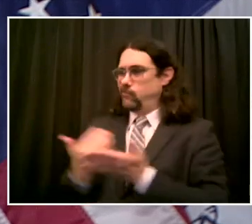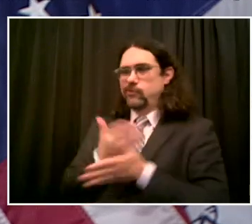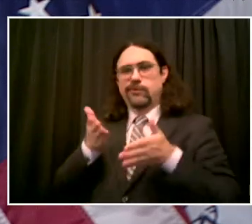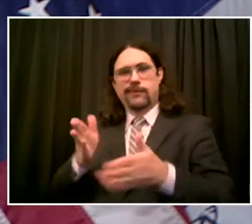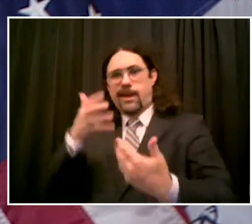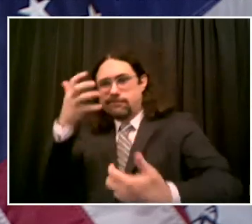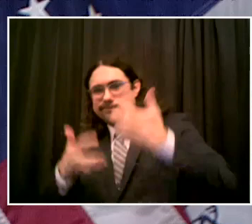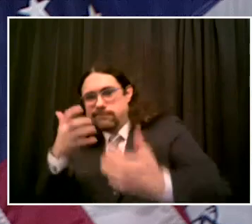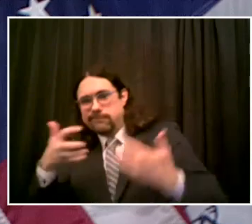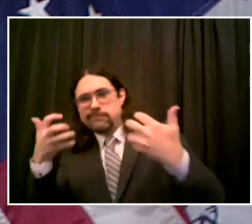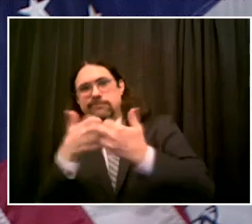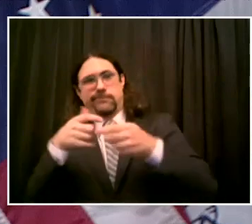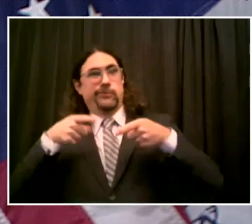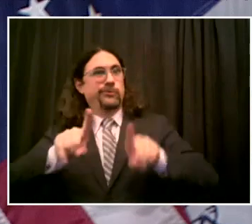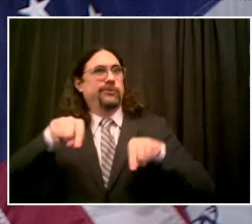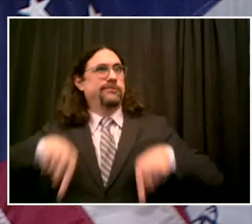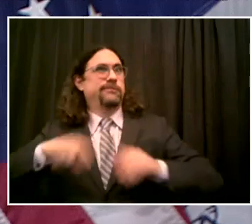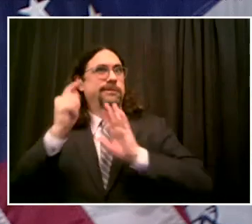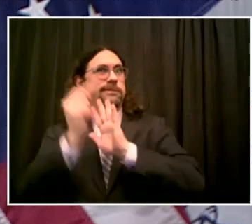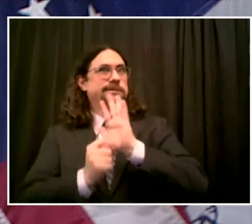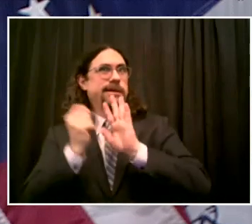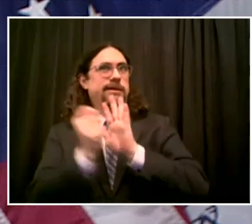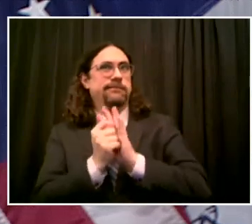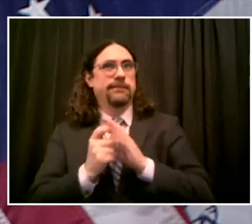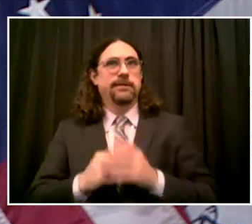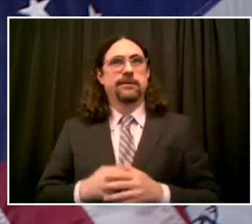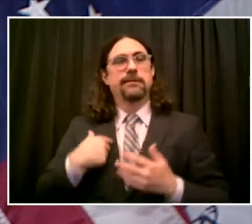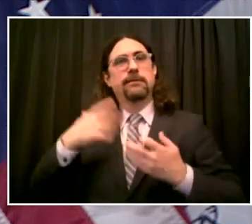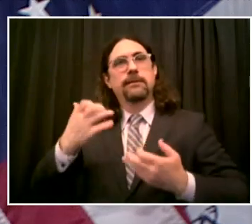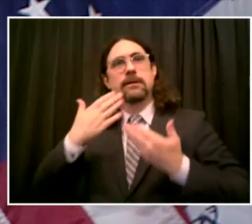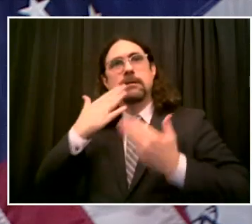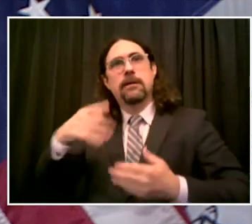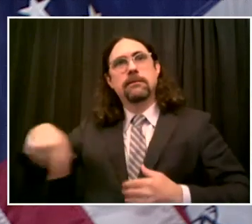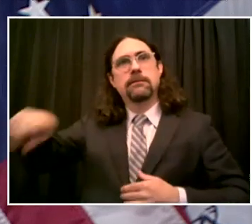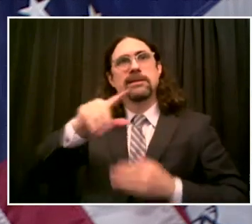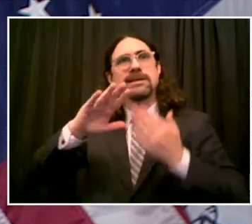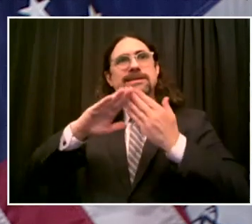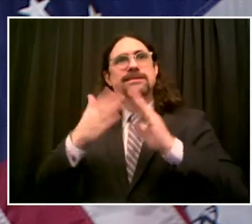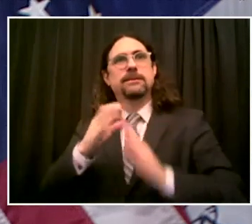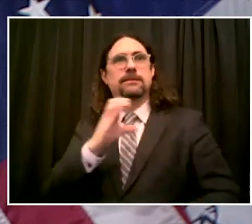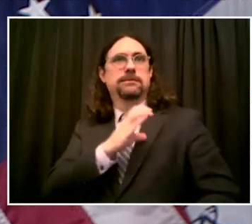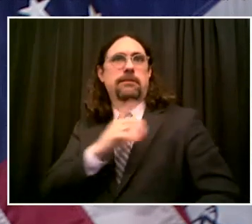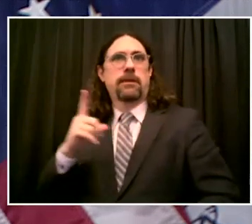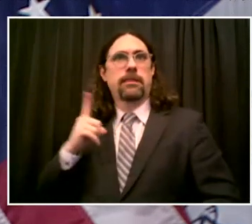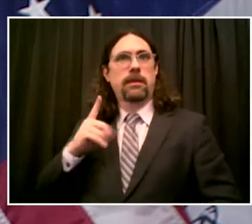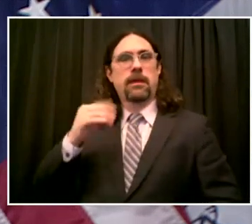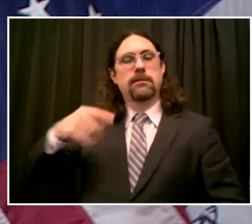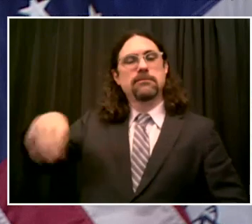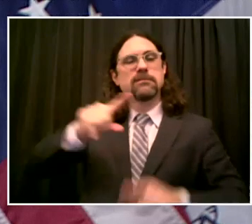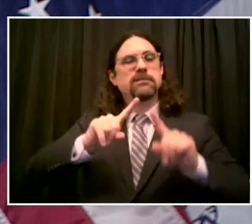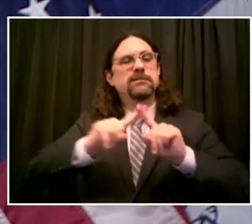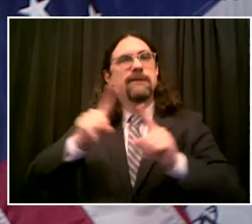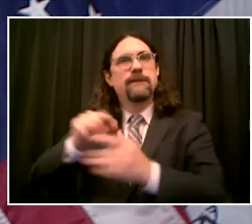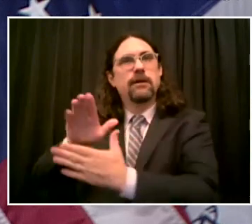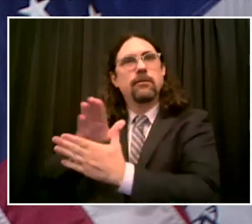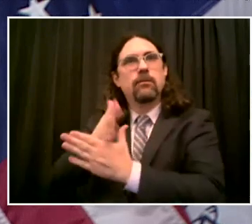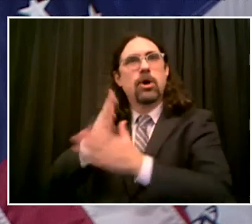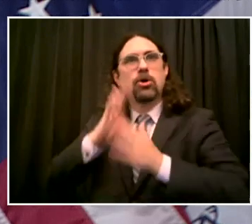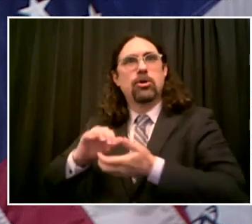WORKING TOGETHER TO FIND NEW WAYS TO DO THINGS. I WNTA TO THANK ANY COLLEAGUES FROM THE CITY